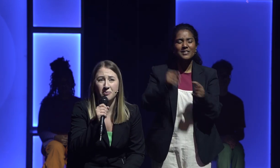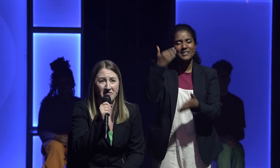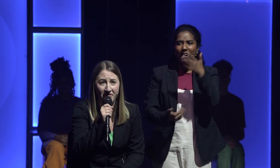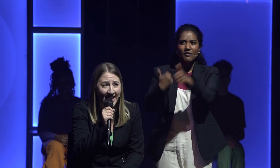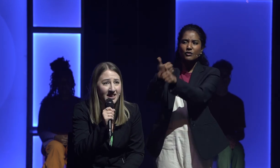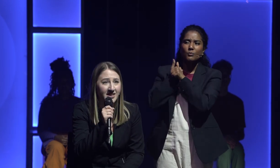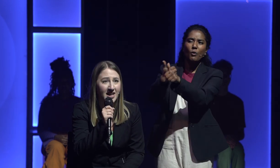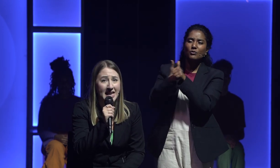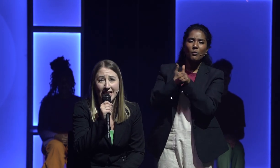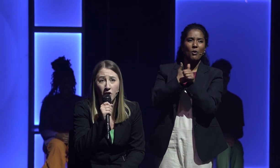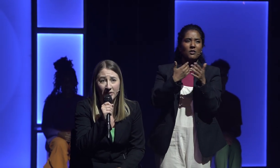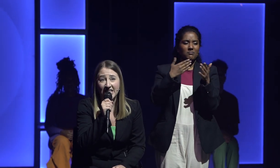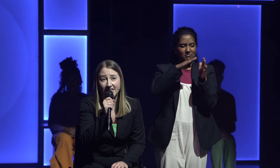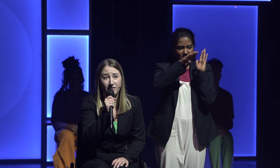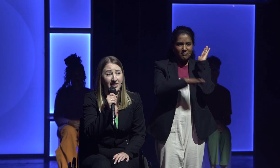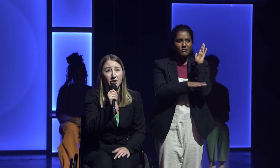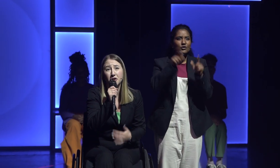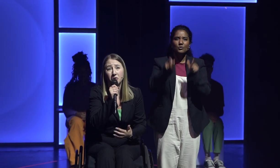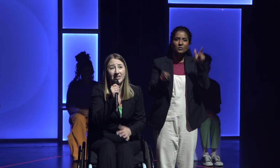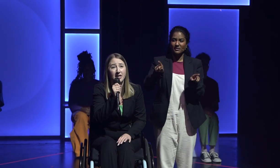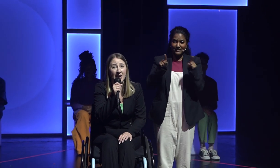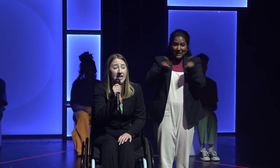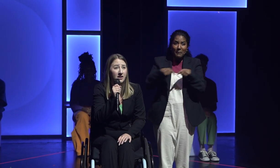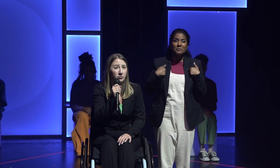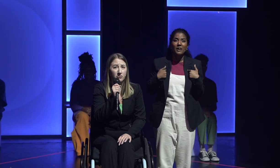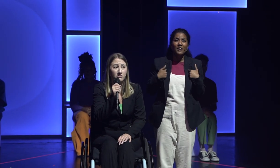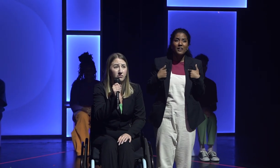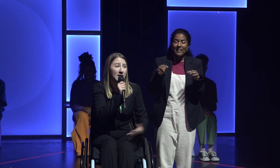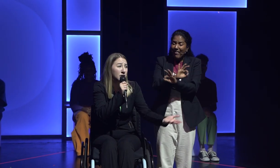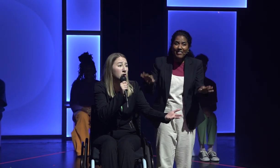has been failing economically disadvantaged students like me, and in